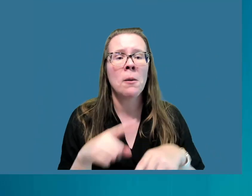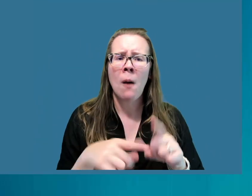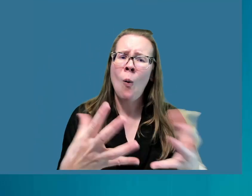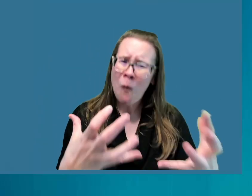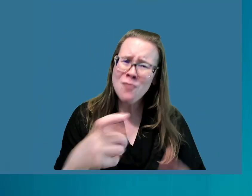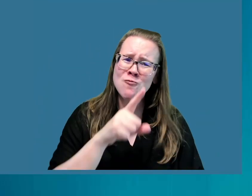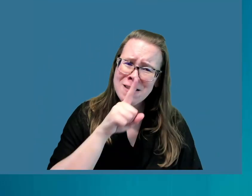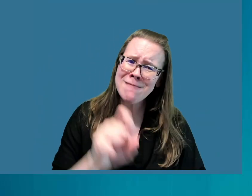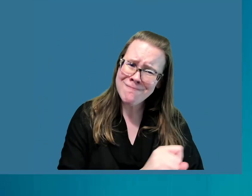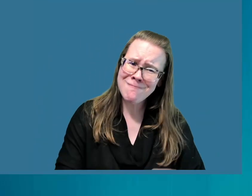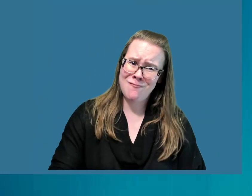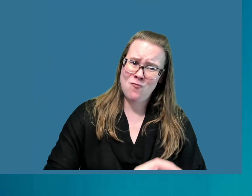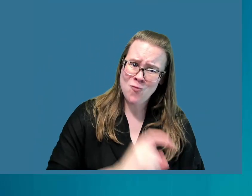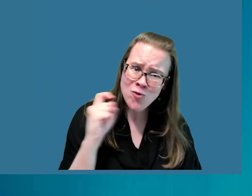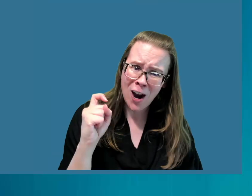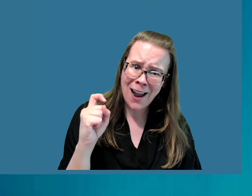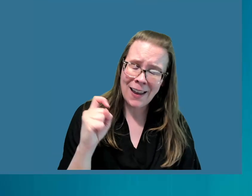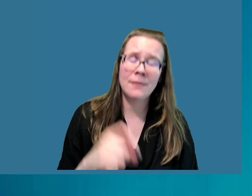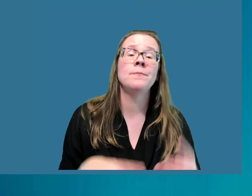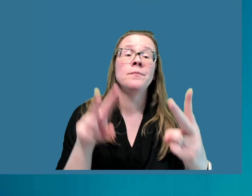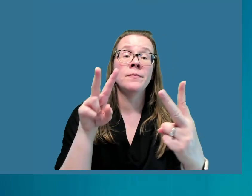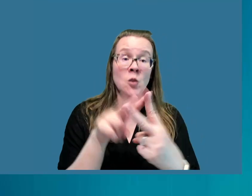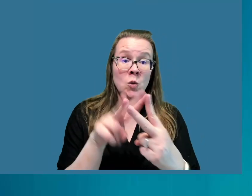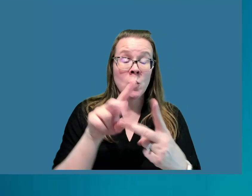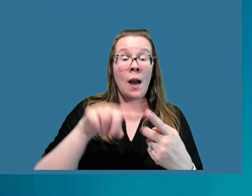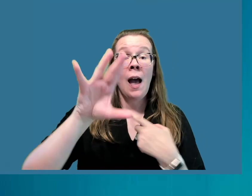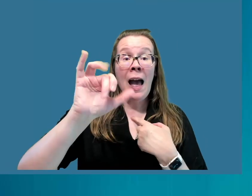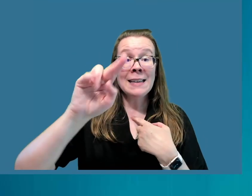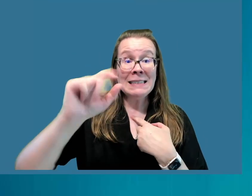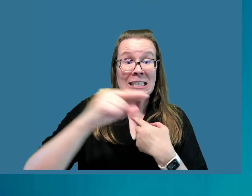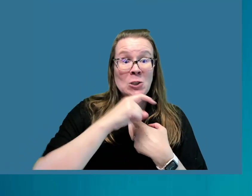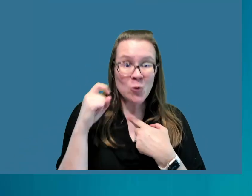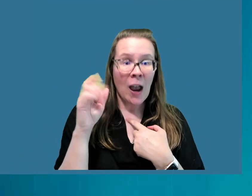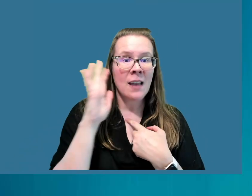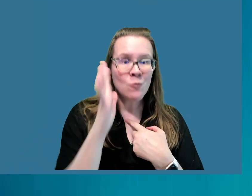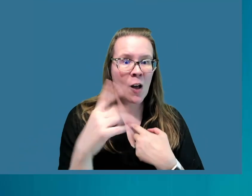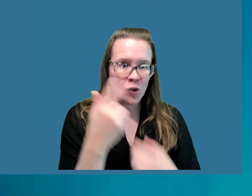want the icing dry. And you want the cookies to have a little more time out in the open air. Um,